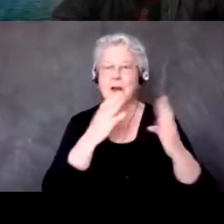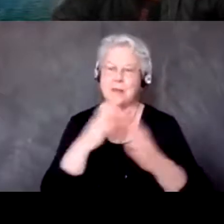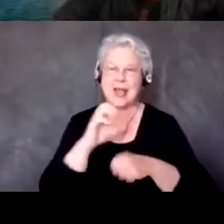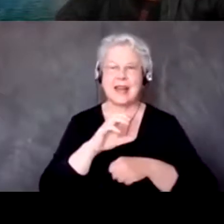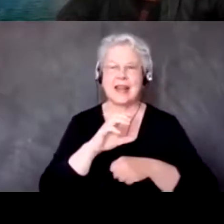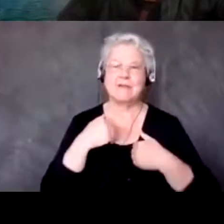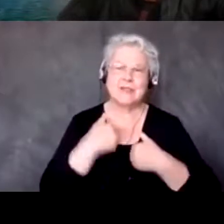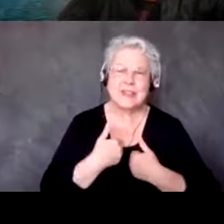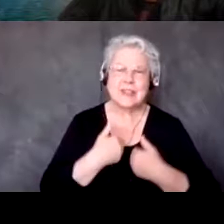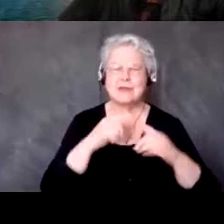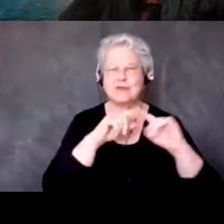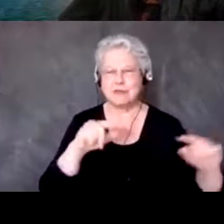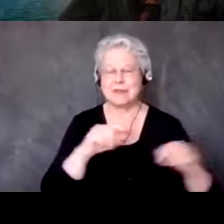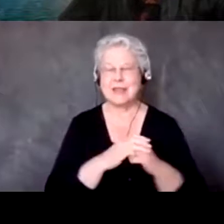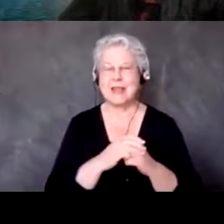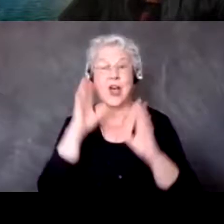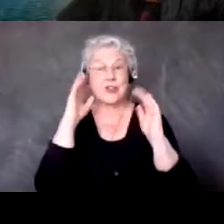Hopefully, this will make your life a little bit easier with CCP